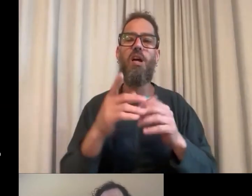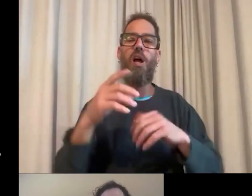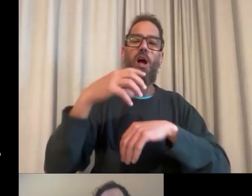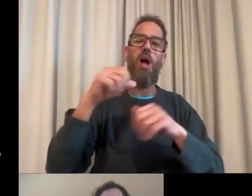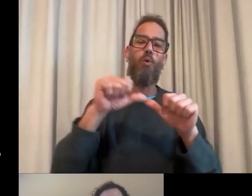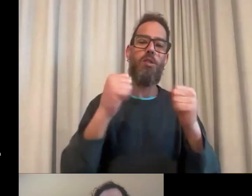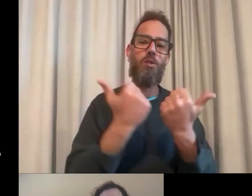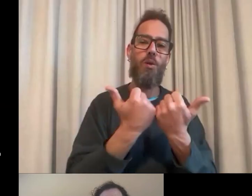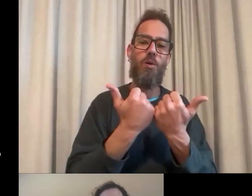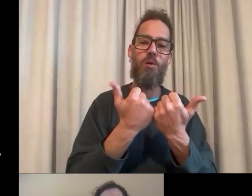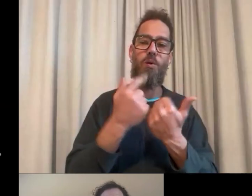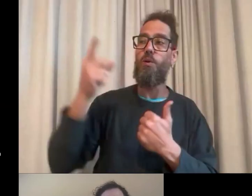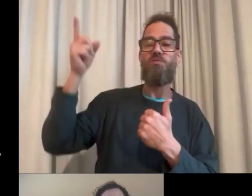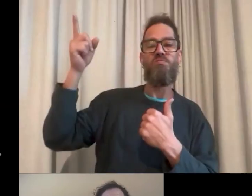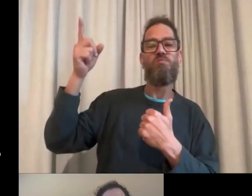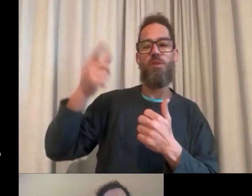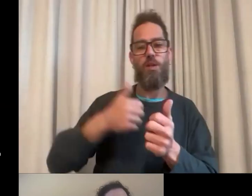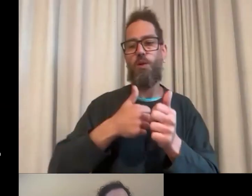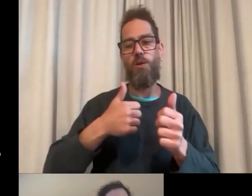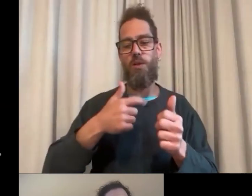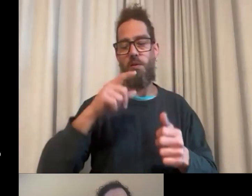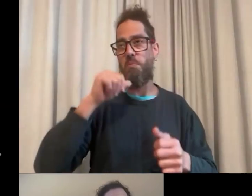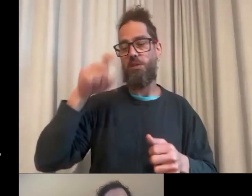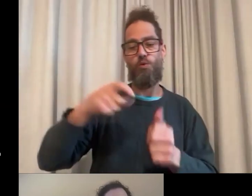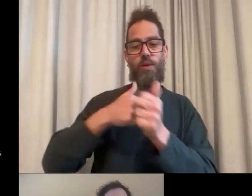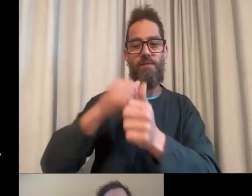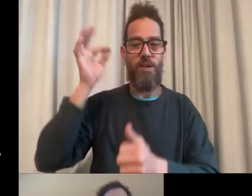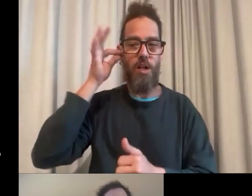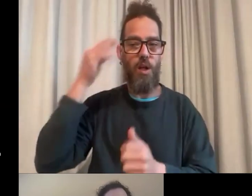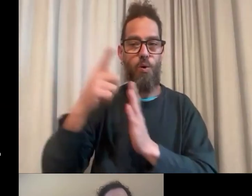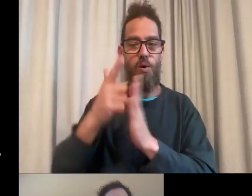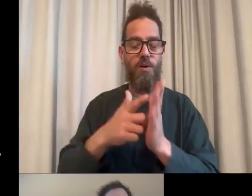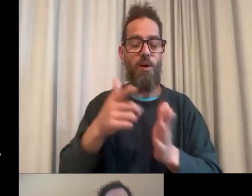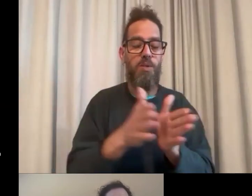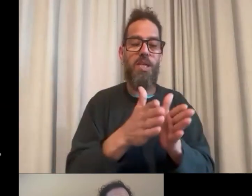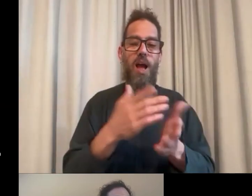regulated private sector entities, but they do not have obligations under the law.